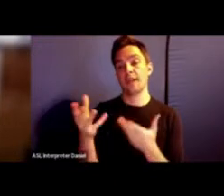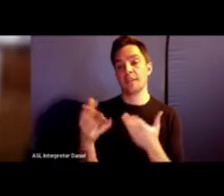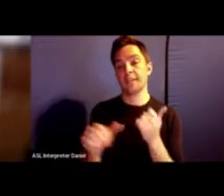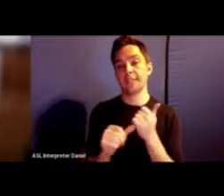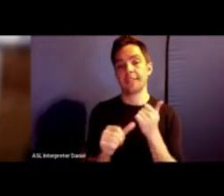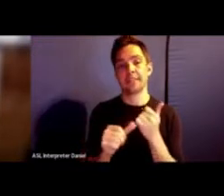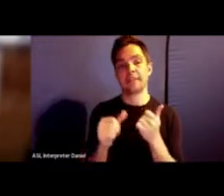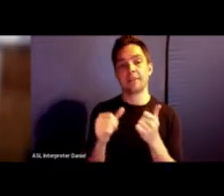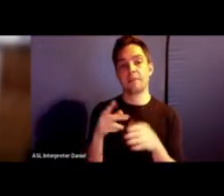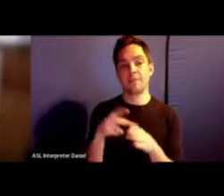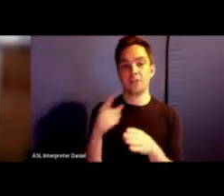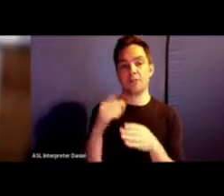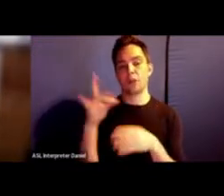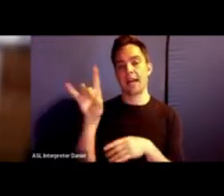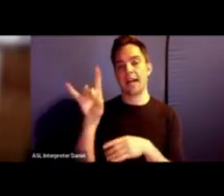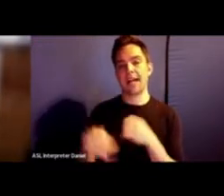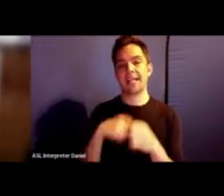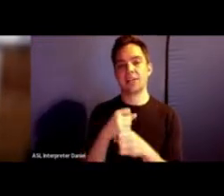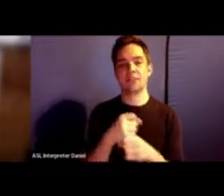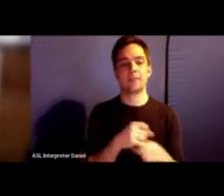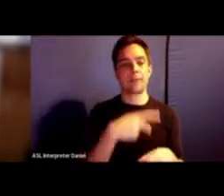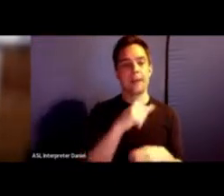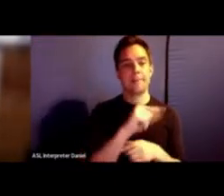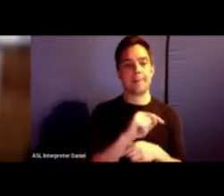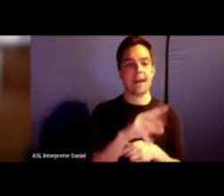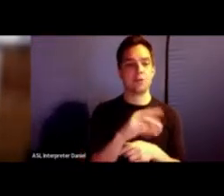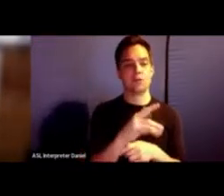eight years. Pat Wright is a teacher who started self